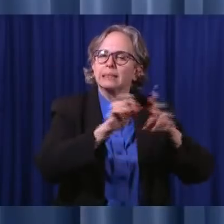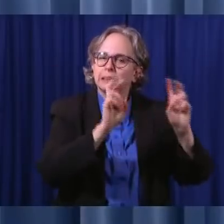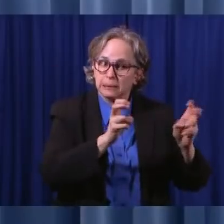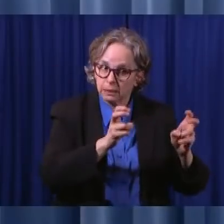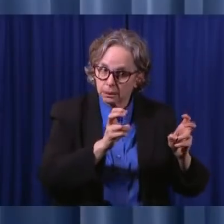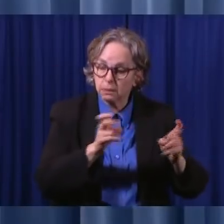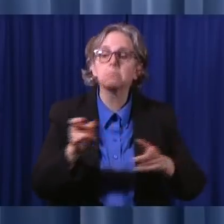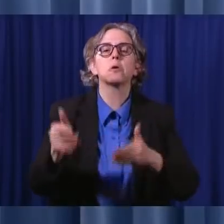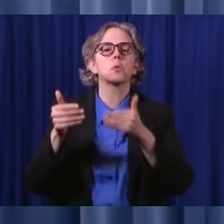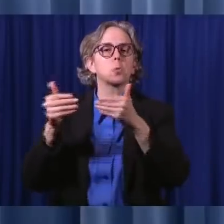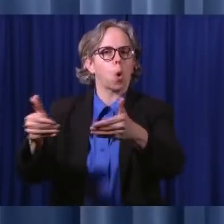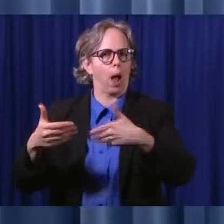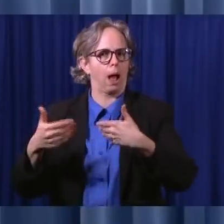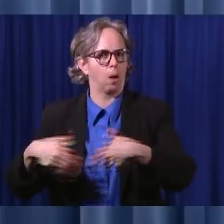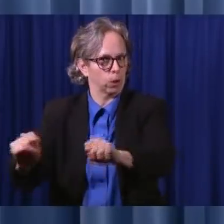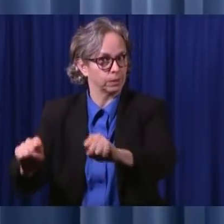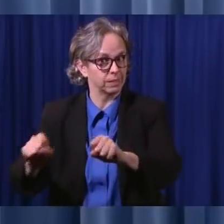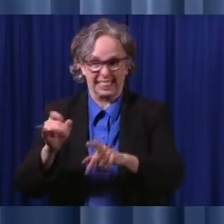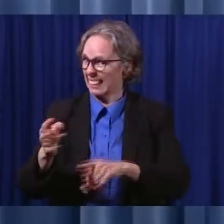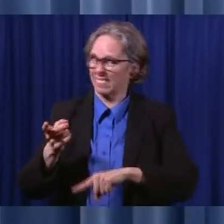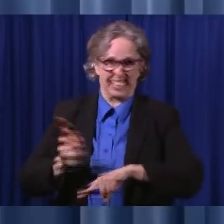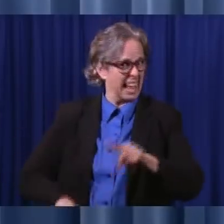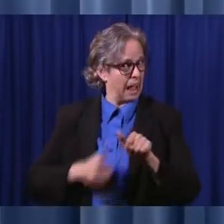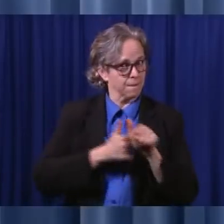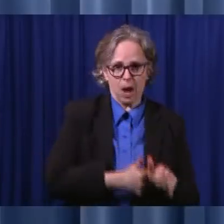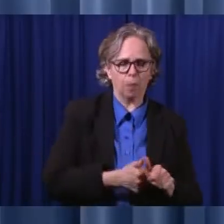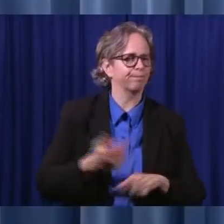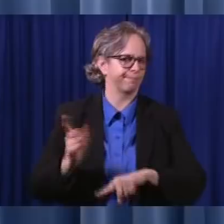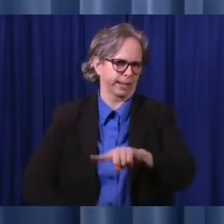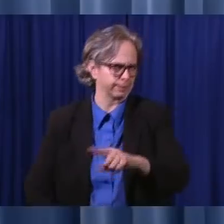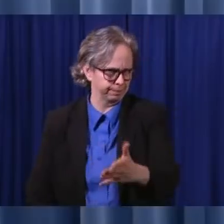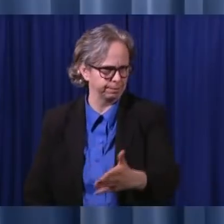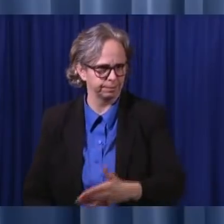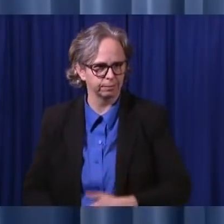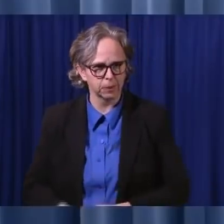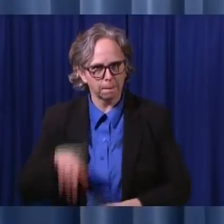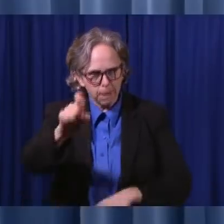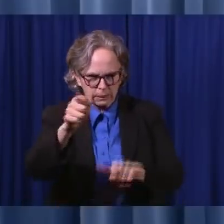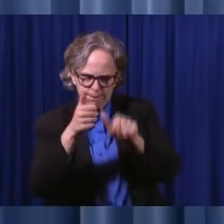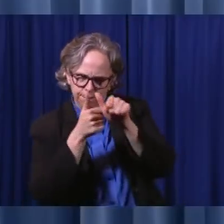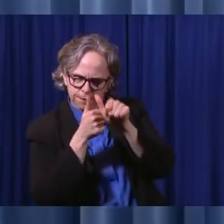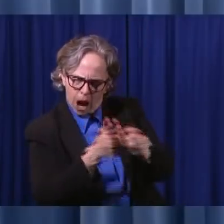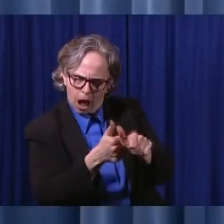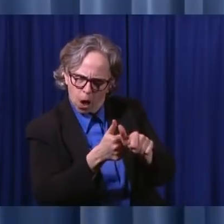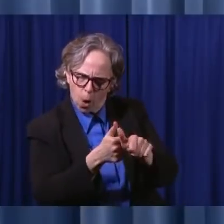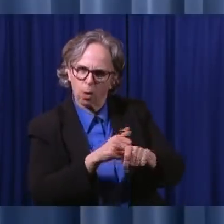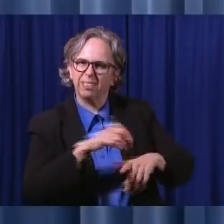PEOPLE MAY ASK ABOUT THE FOOD SERVICE AND WE HAVE THAT PUT OUT BY THE HEALTH DEPARTMENT FOR THE FOOD.